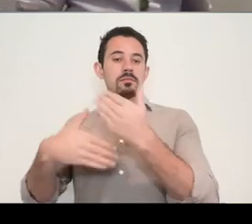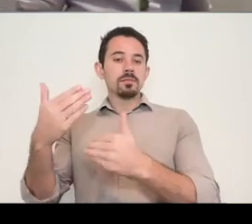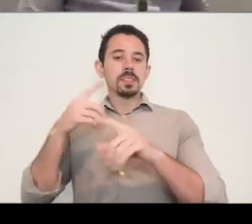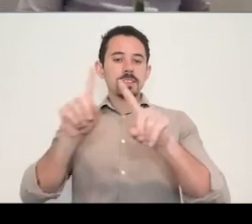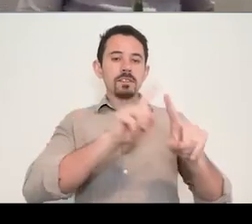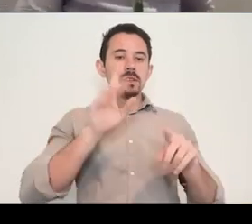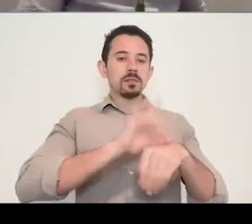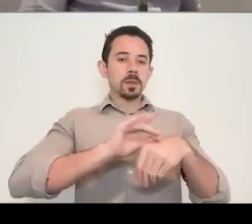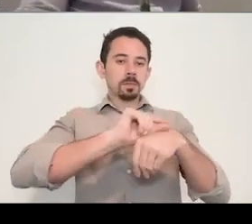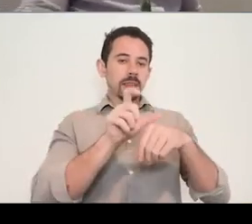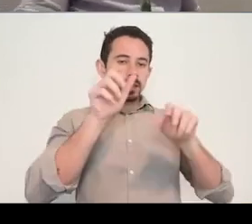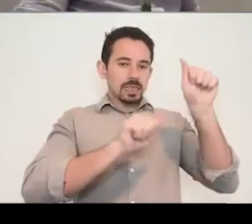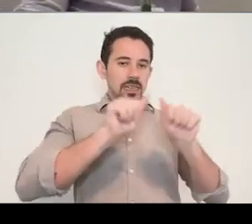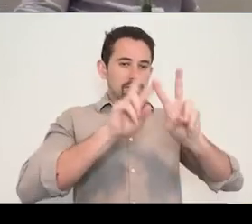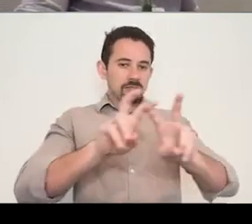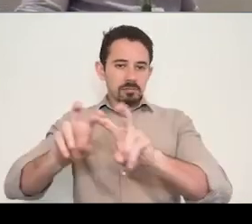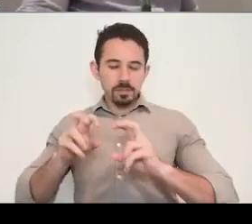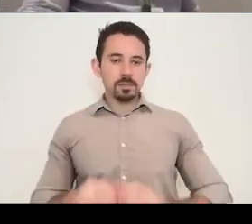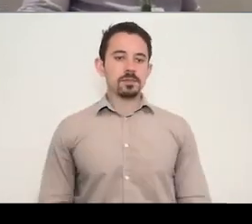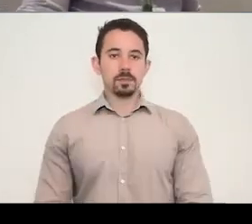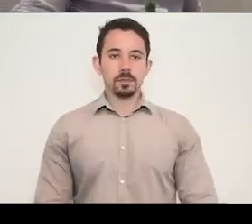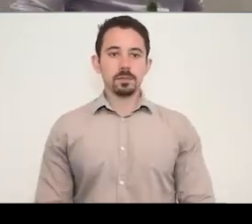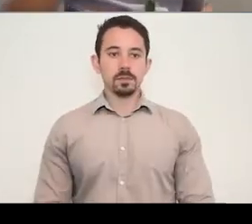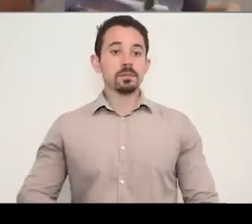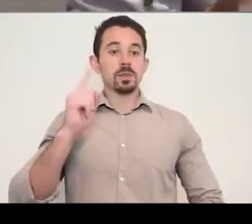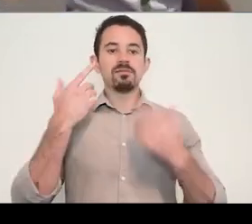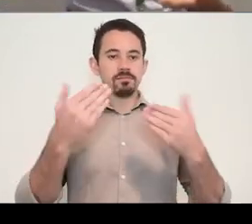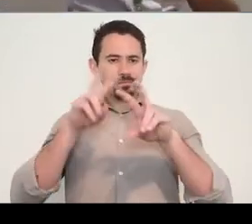The first was to examine pellicle formation in glass tubes and their integrity by